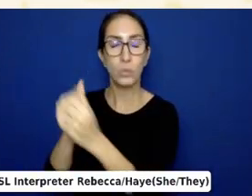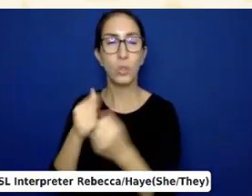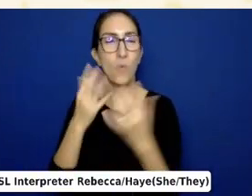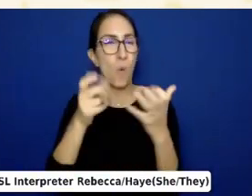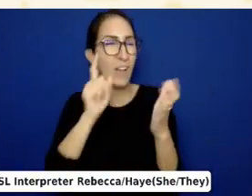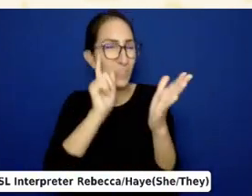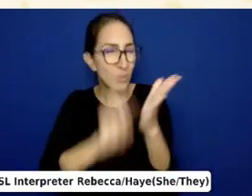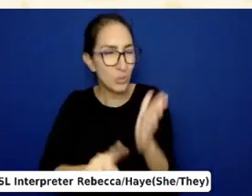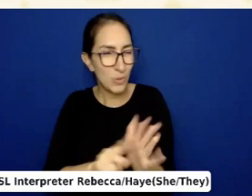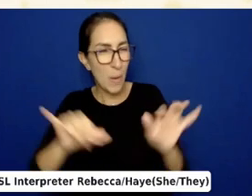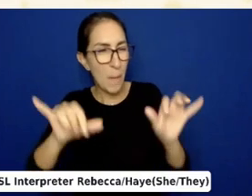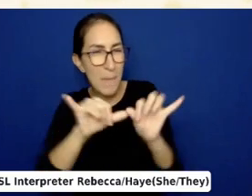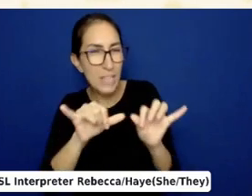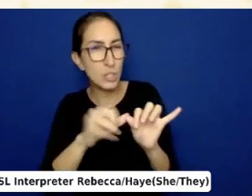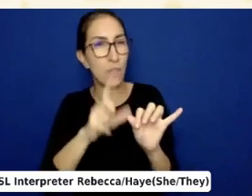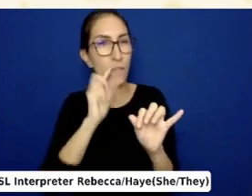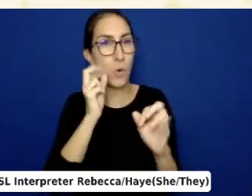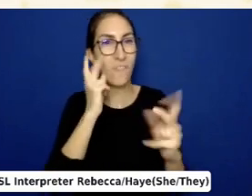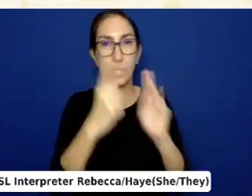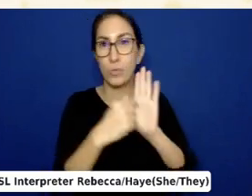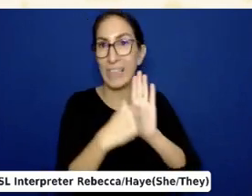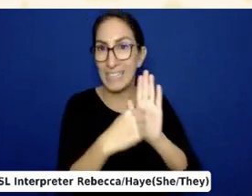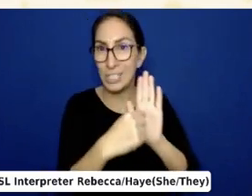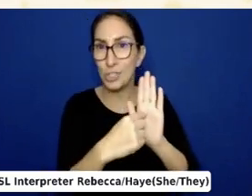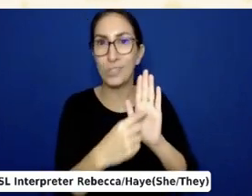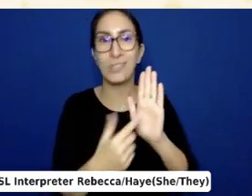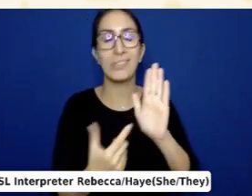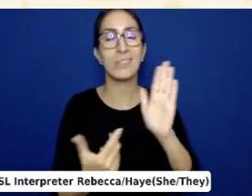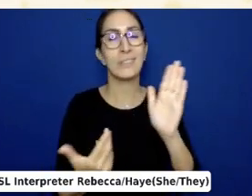when we are talking about user accessibility personas?